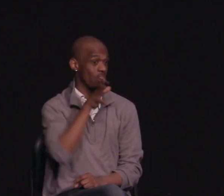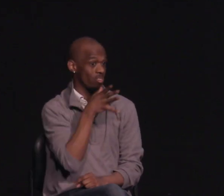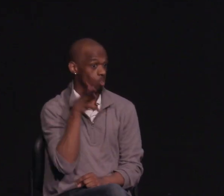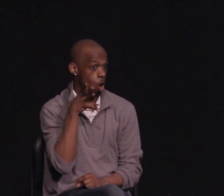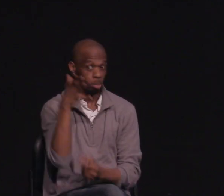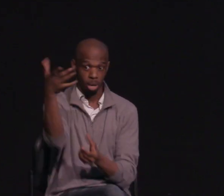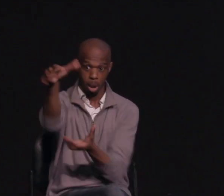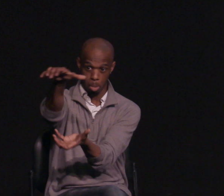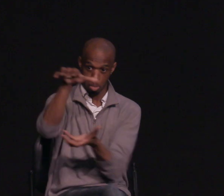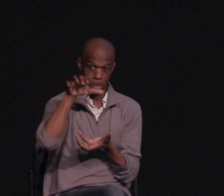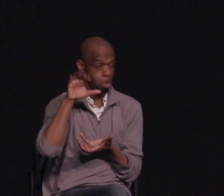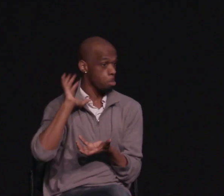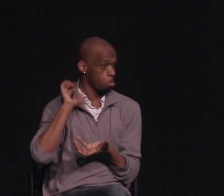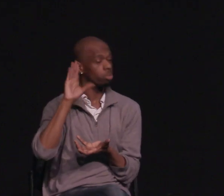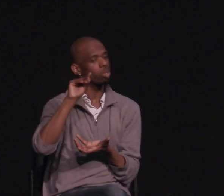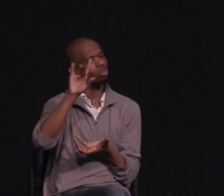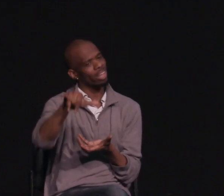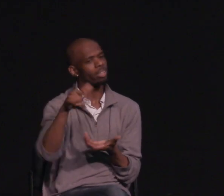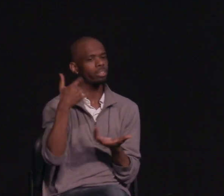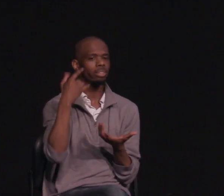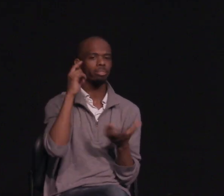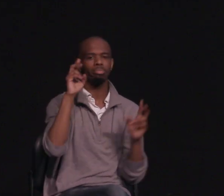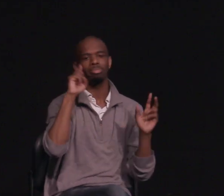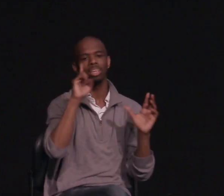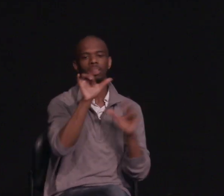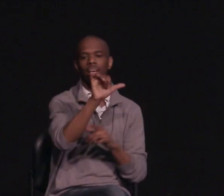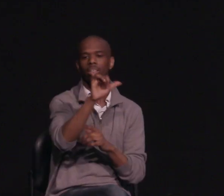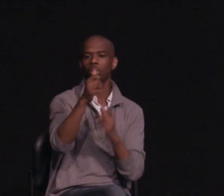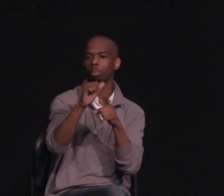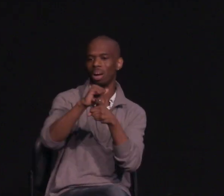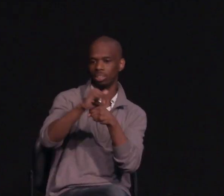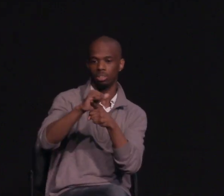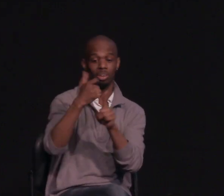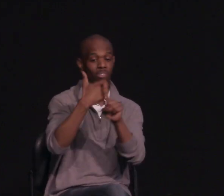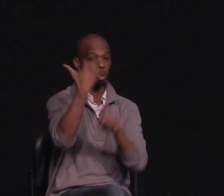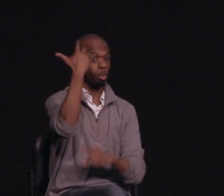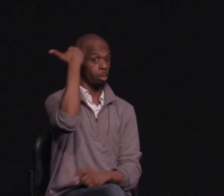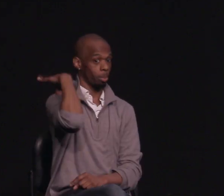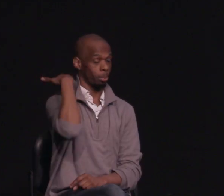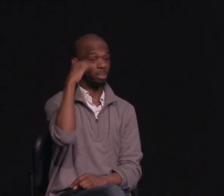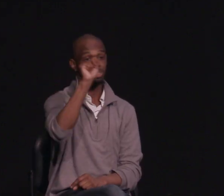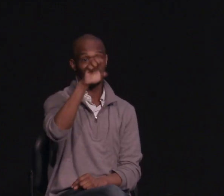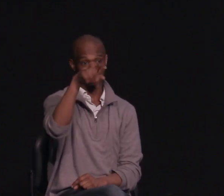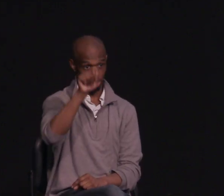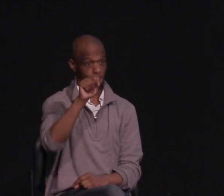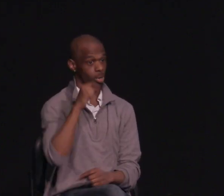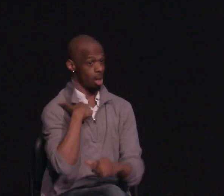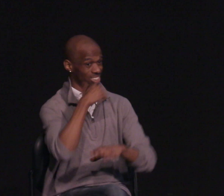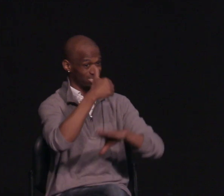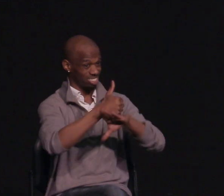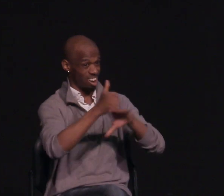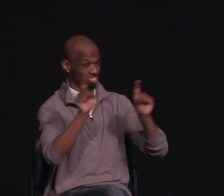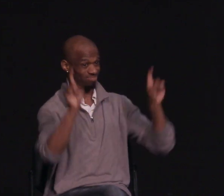This is my studio. This is actually, like, back from September where I installed these floating shelves and started putting up the different